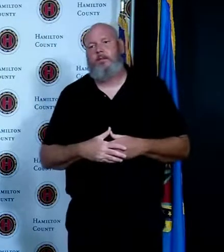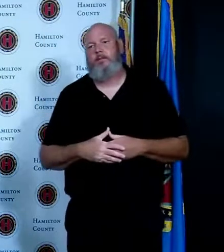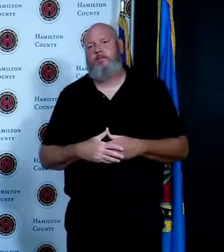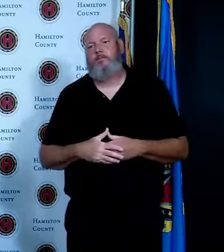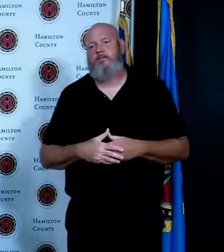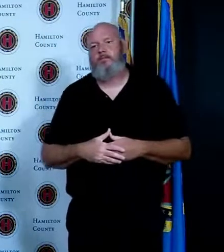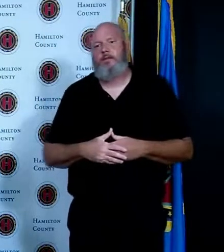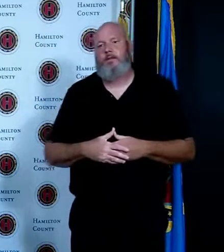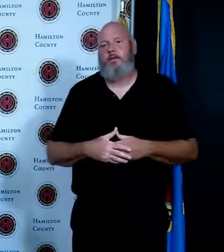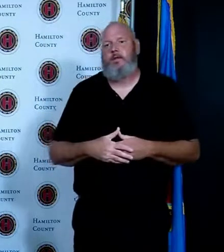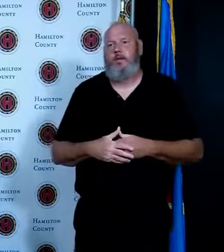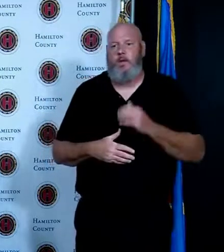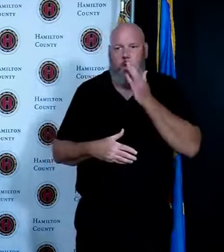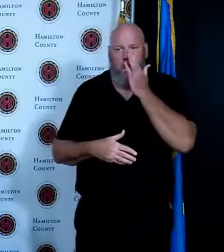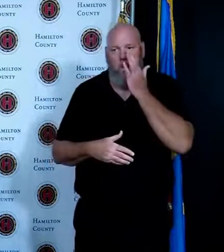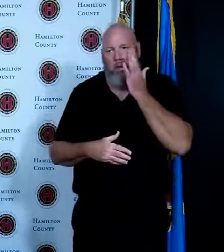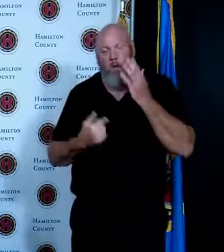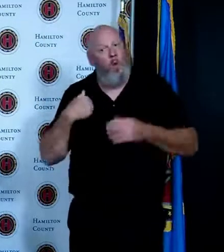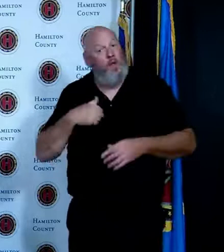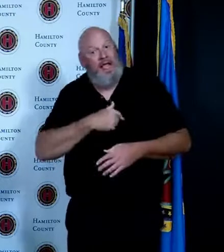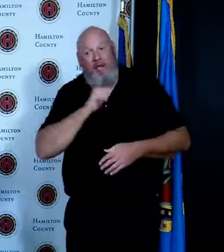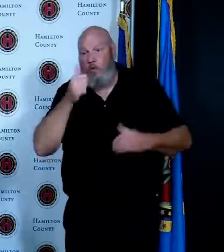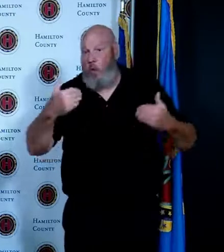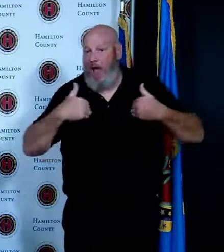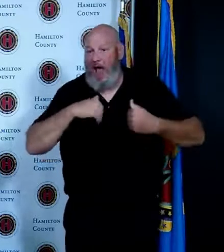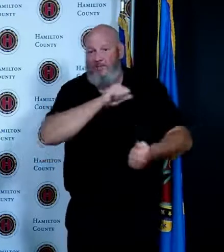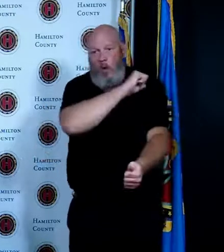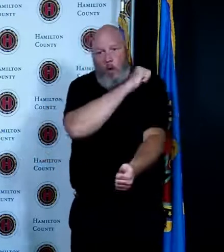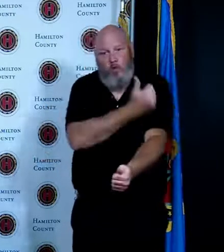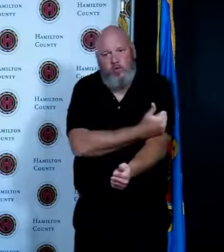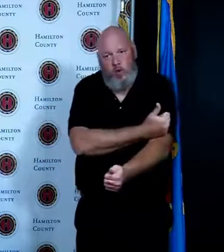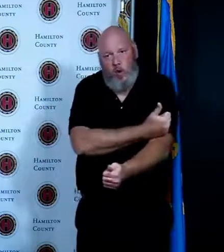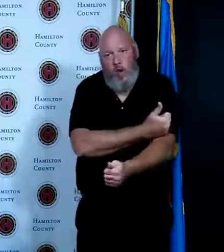unless it's expressly given to us within the Director's order and so I'll be